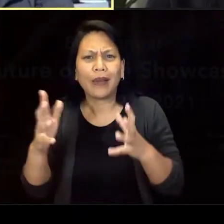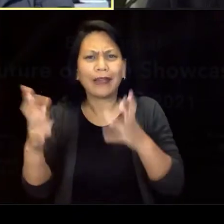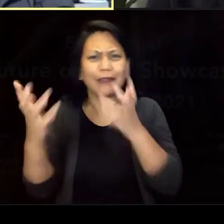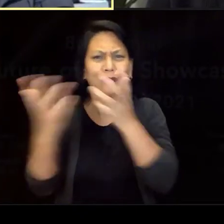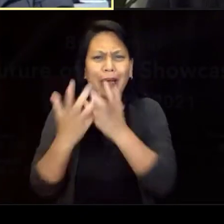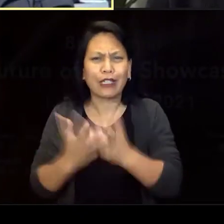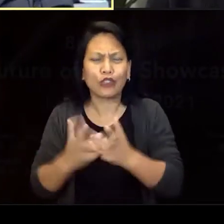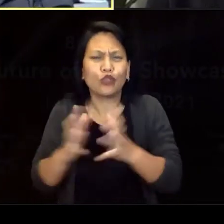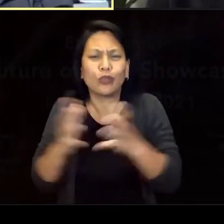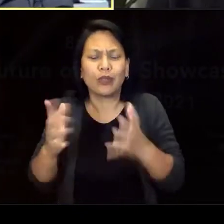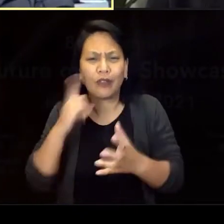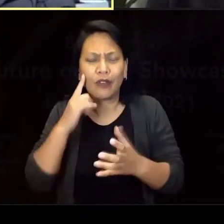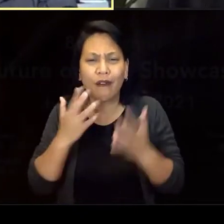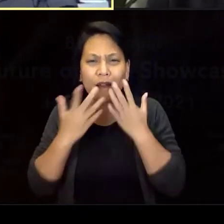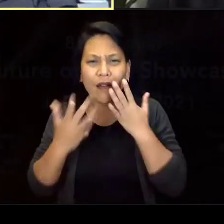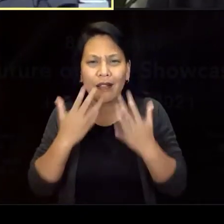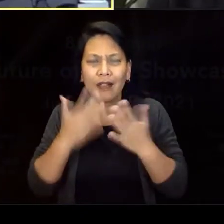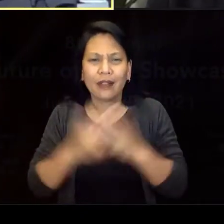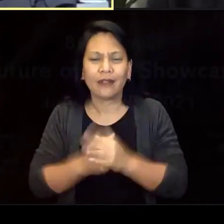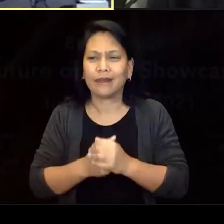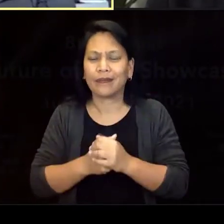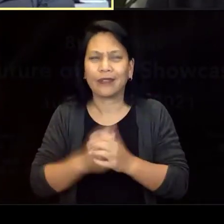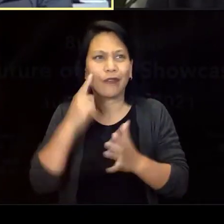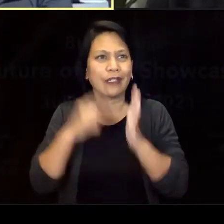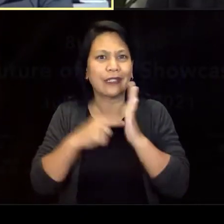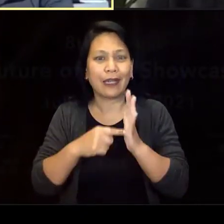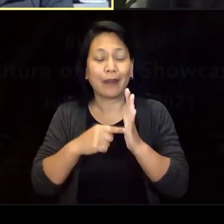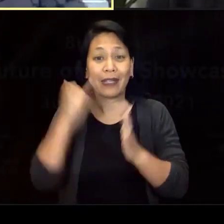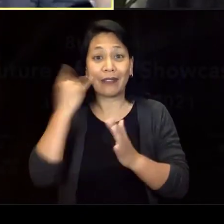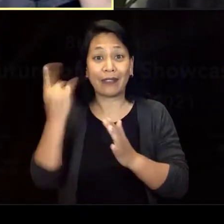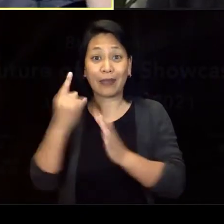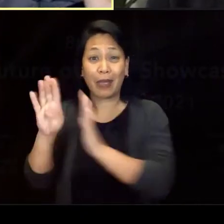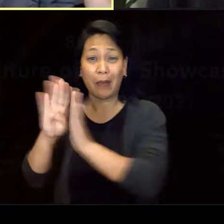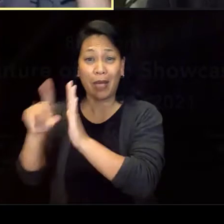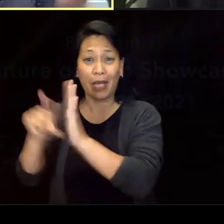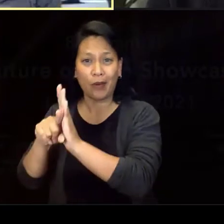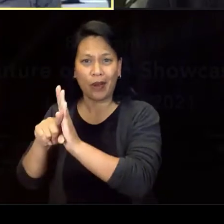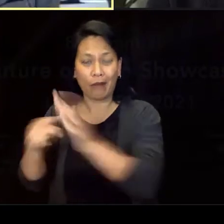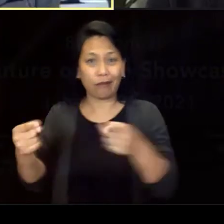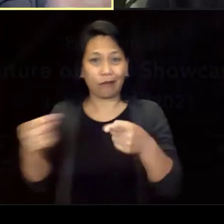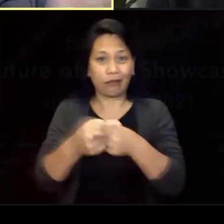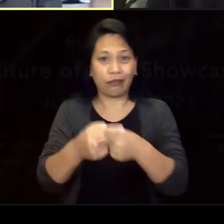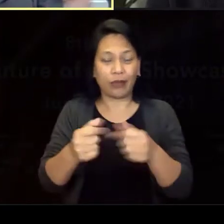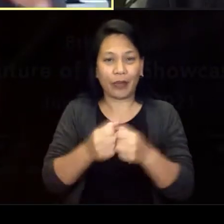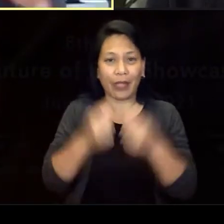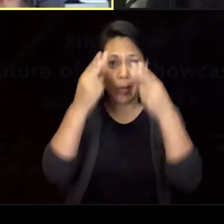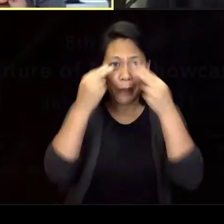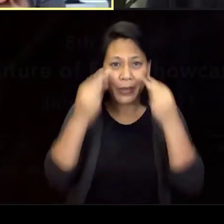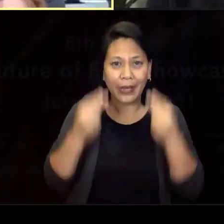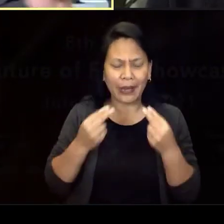In terms of if something's in the background and it doesn't work with like the makeup, like there's so much things to really